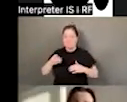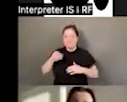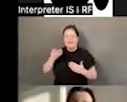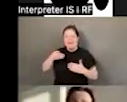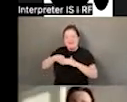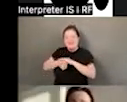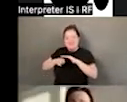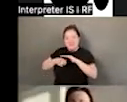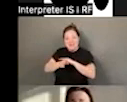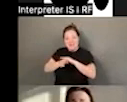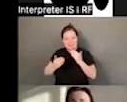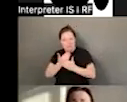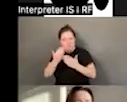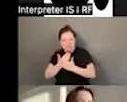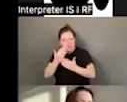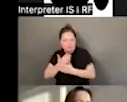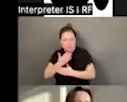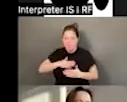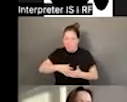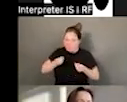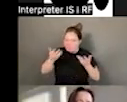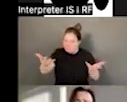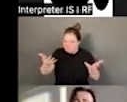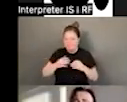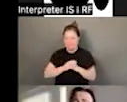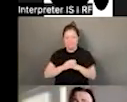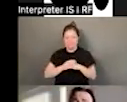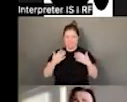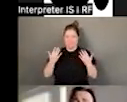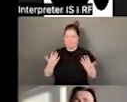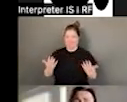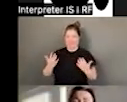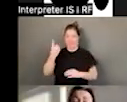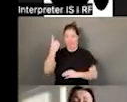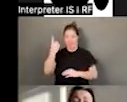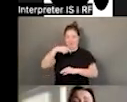It is now exactly 01:00 and I have the sunshine in my eyes.